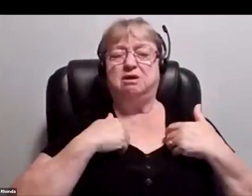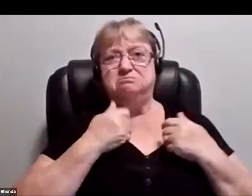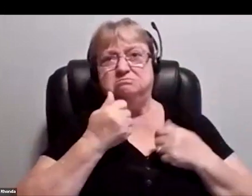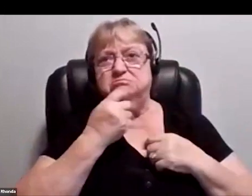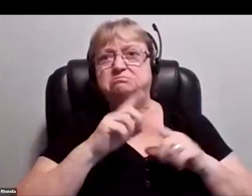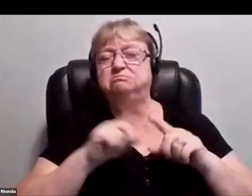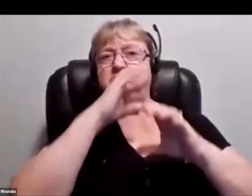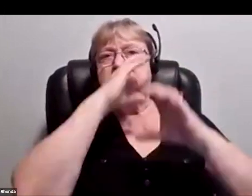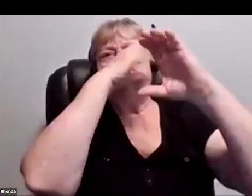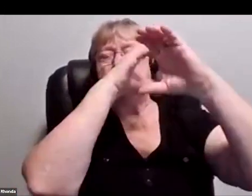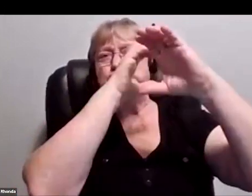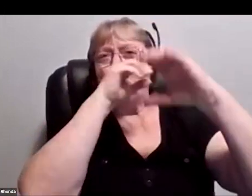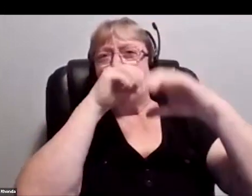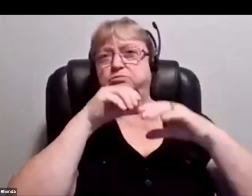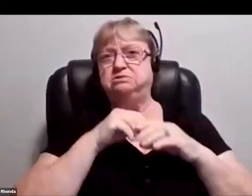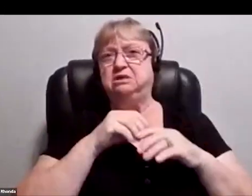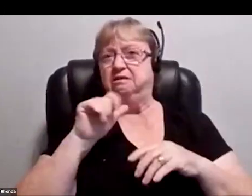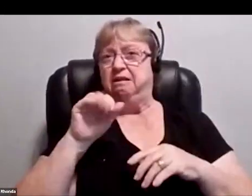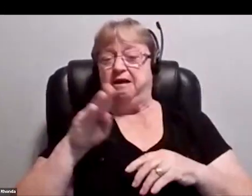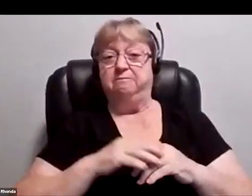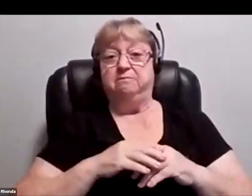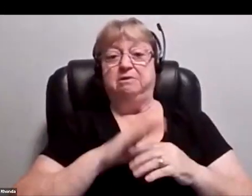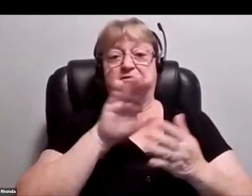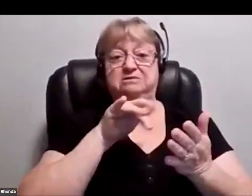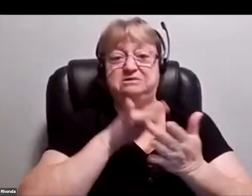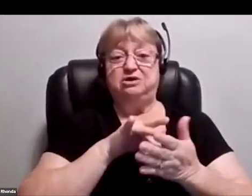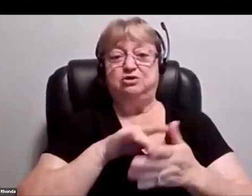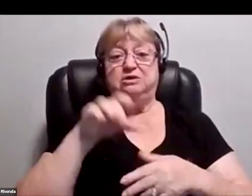In the center are SPT, the South Pole Telescope, and BICEP,